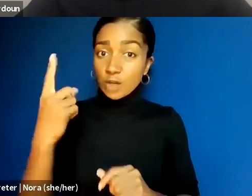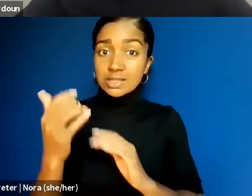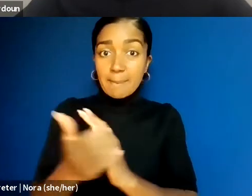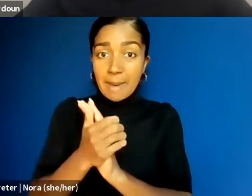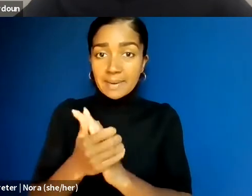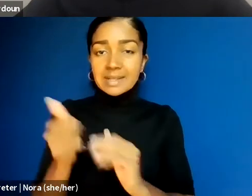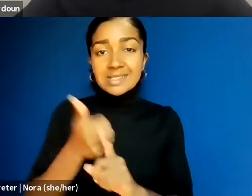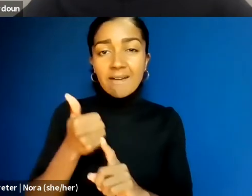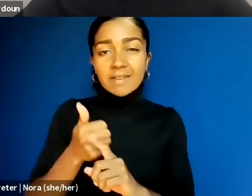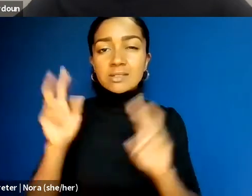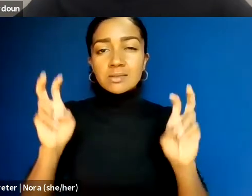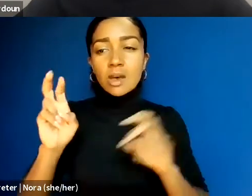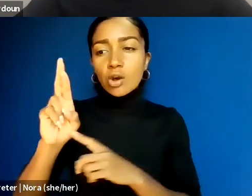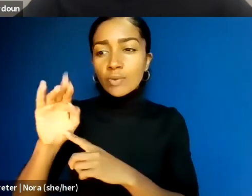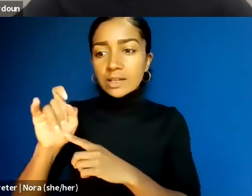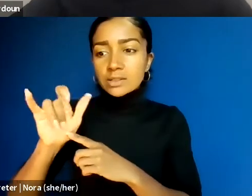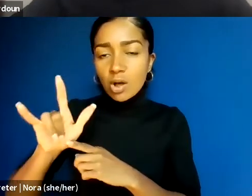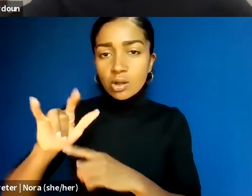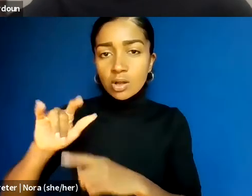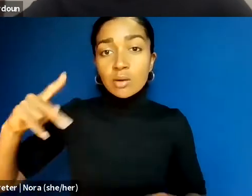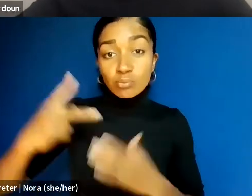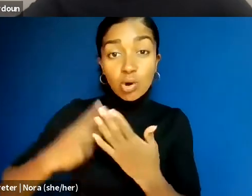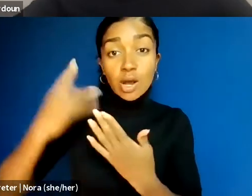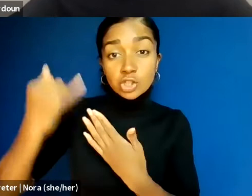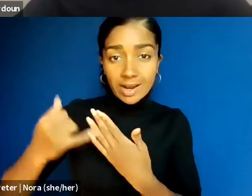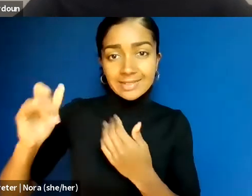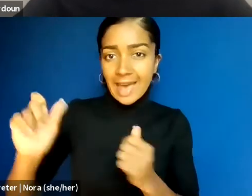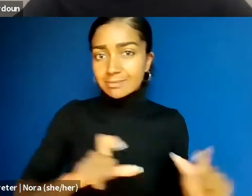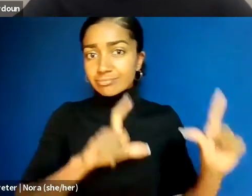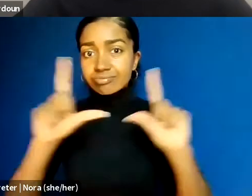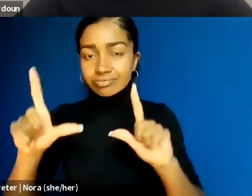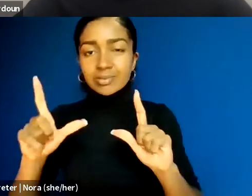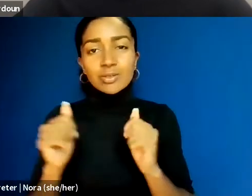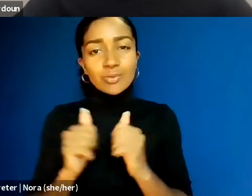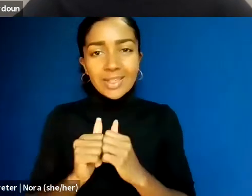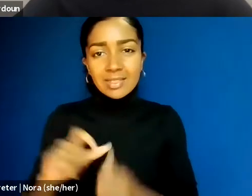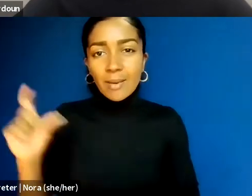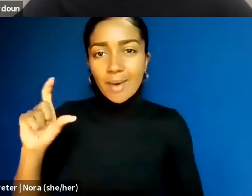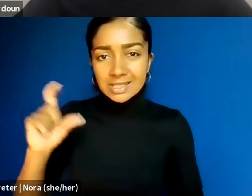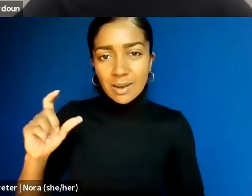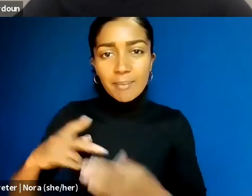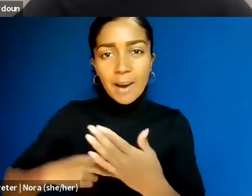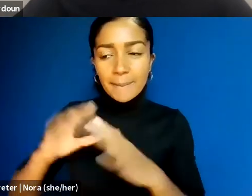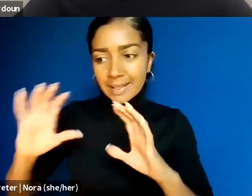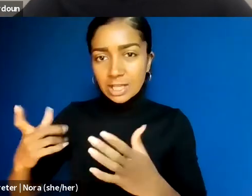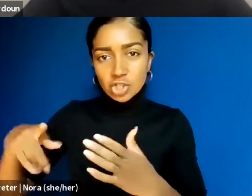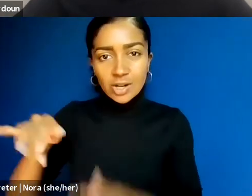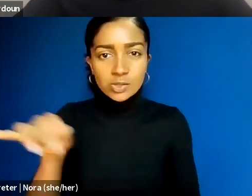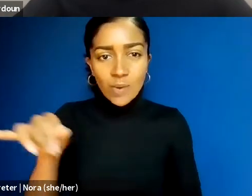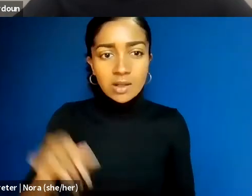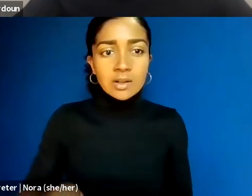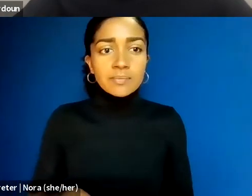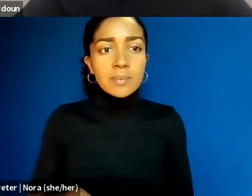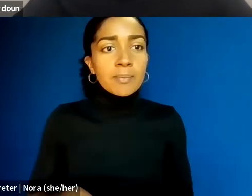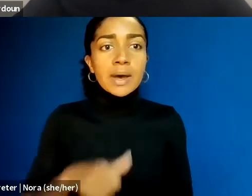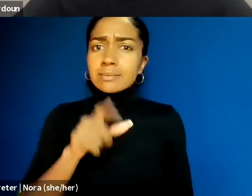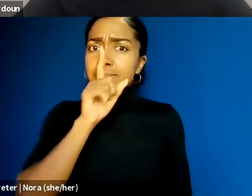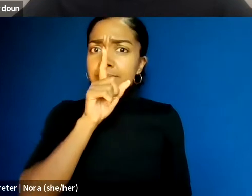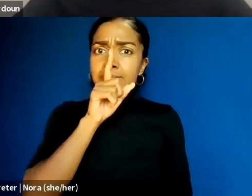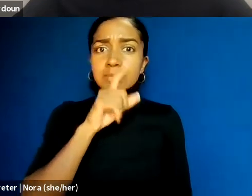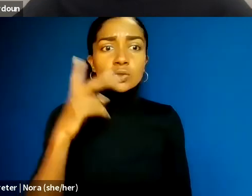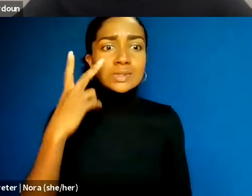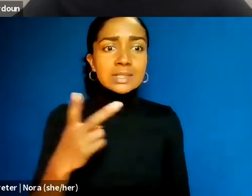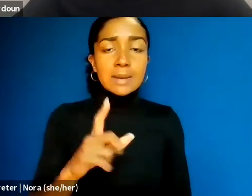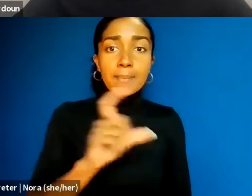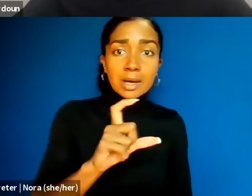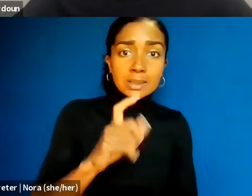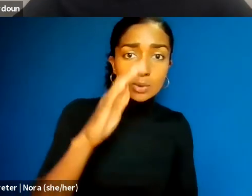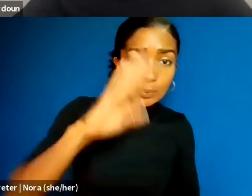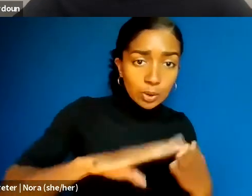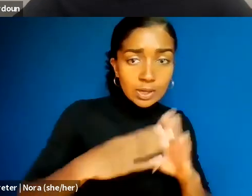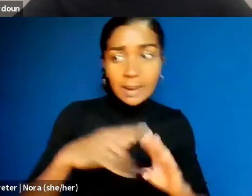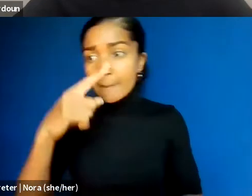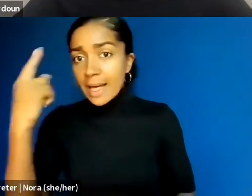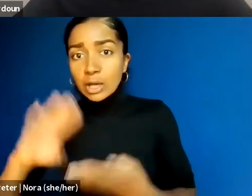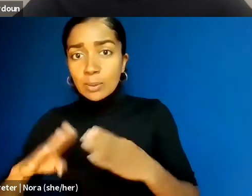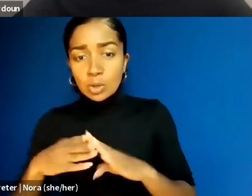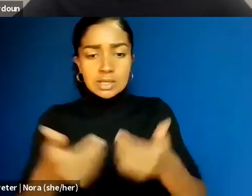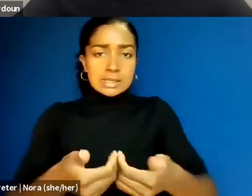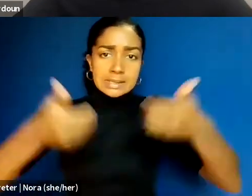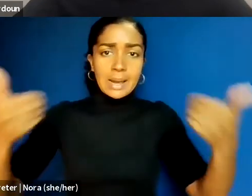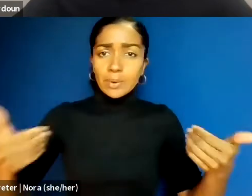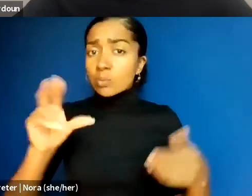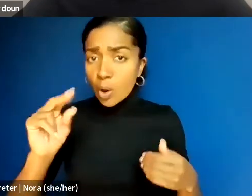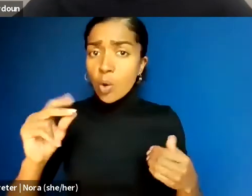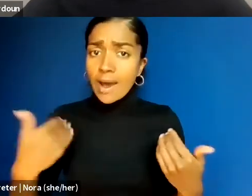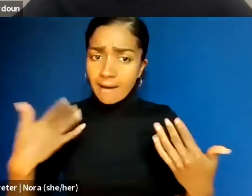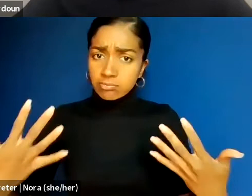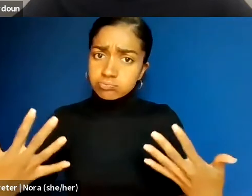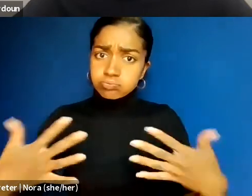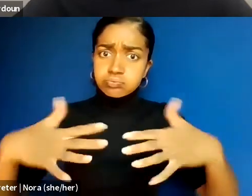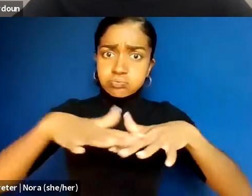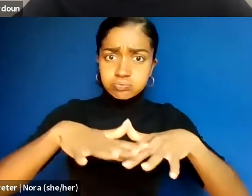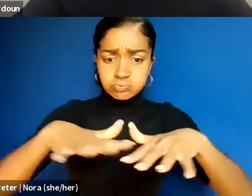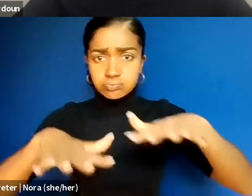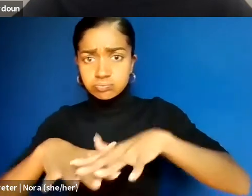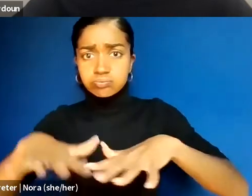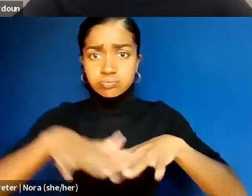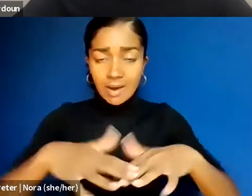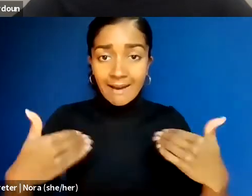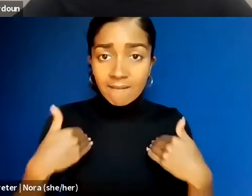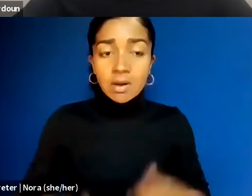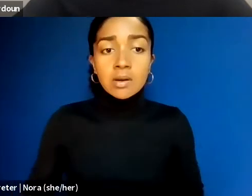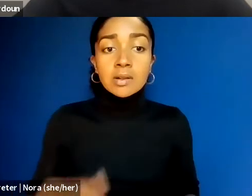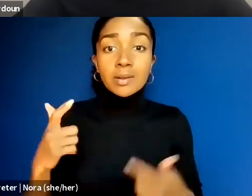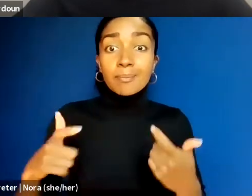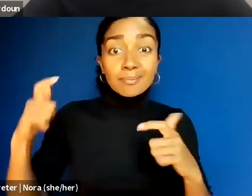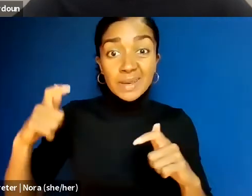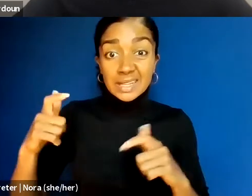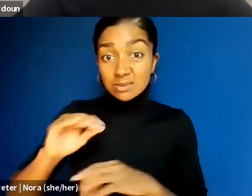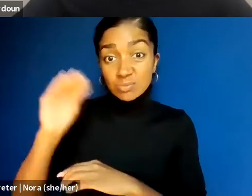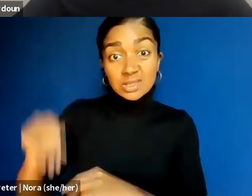And one thing I talk about often in my work is not to think about the Muslim and Black communities as distinct populations, there's really intimate overlap. Obviously the biggest plurality of the Muslim population remains Black. Justin and I have talked about how distinct surveillance programs today, Black identity, counterradicalization actually worked symbiotically to police Black and Muslim populations.